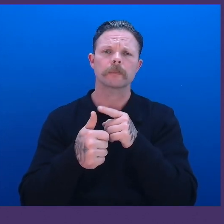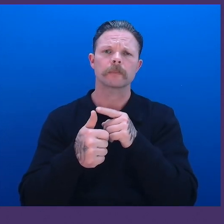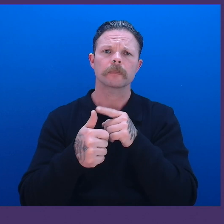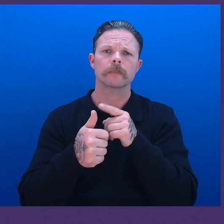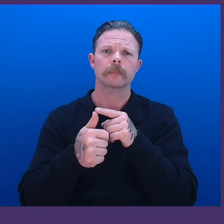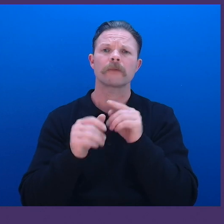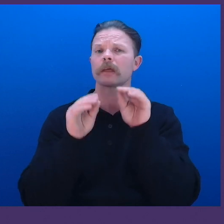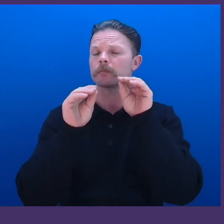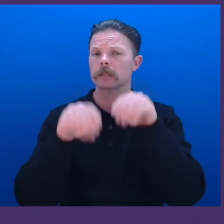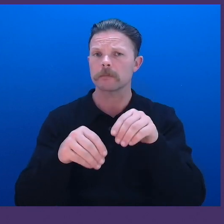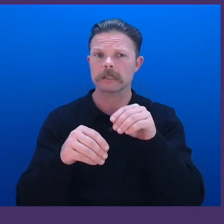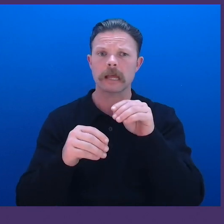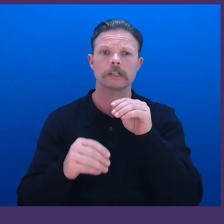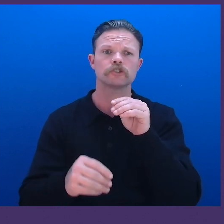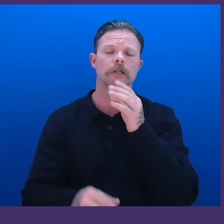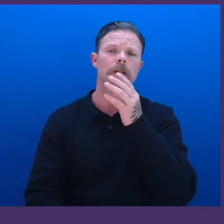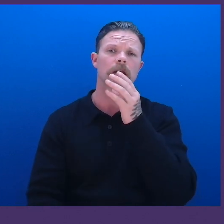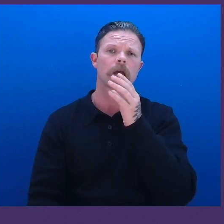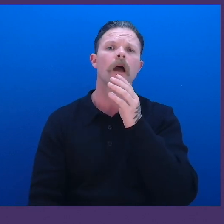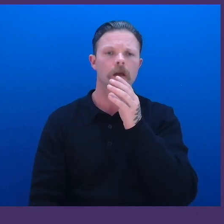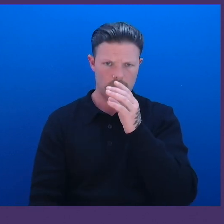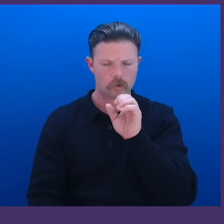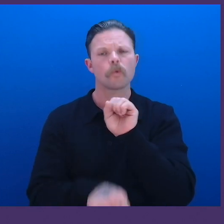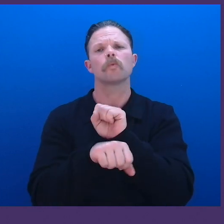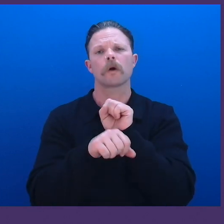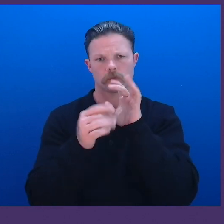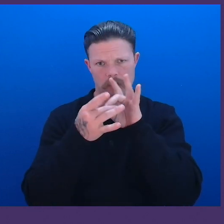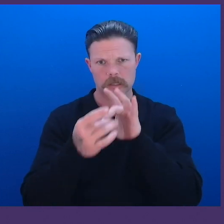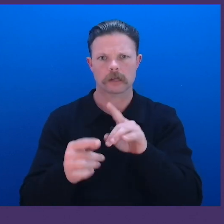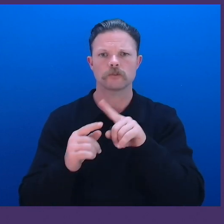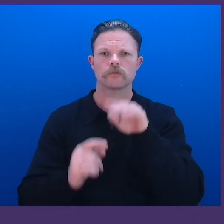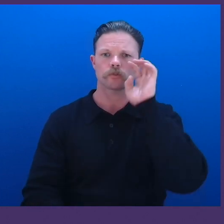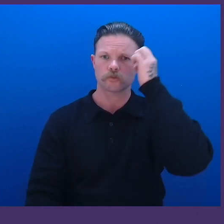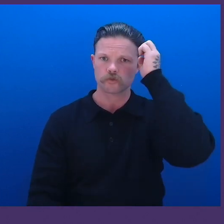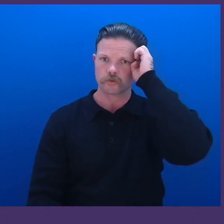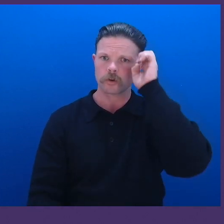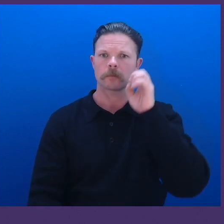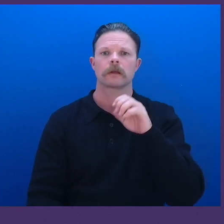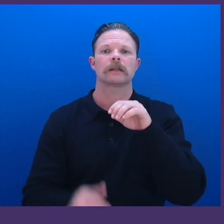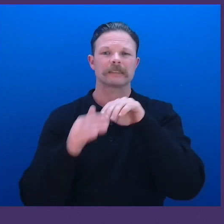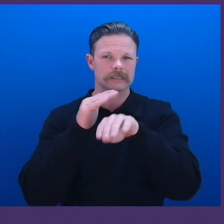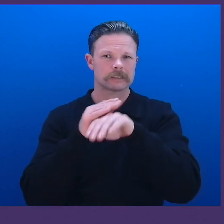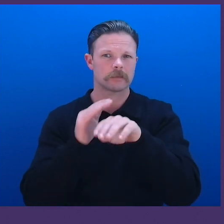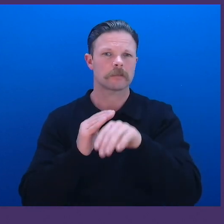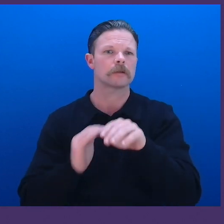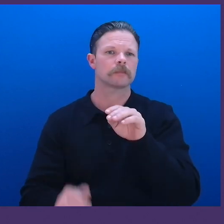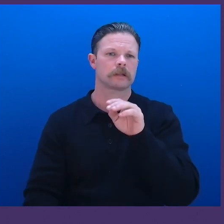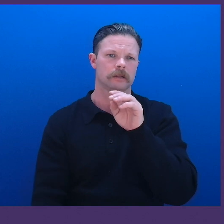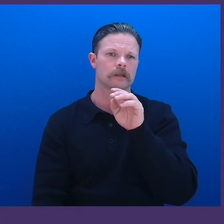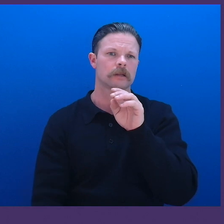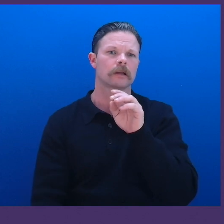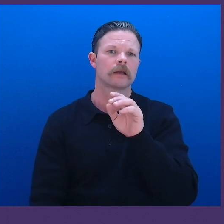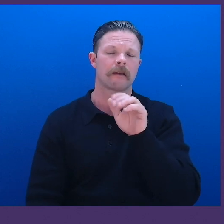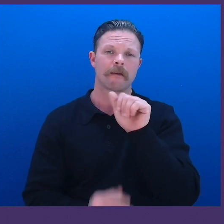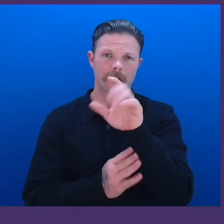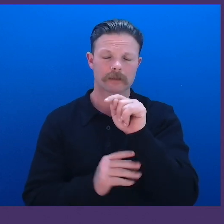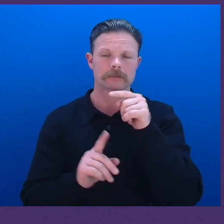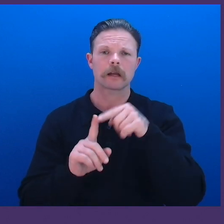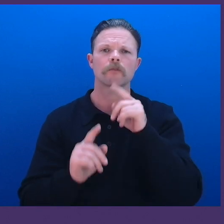and the work related to the European Accessibility Act. But also, part of my work is mainstreaming disability